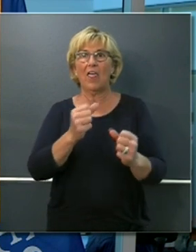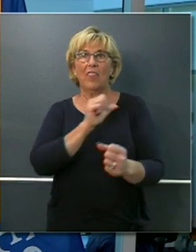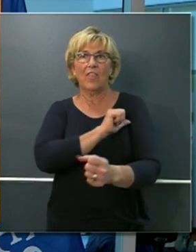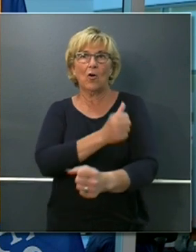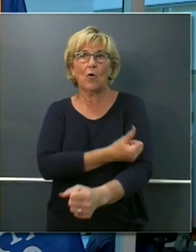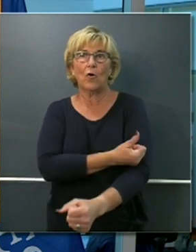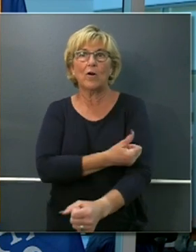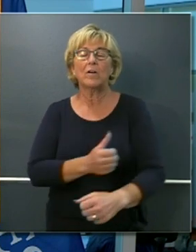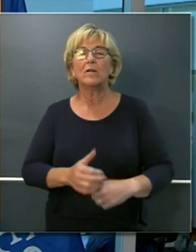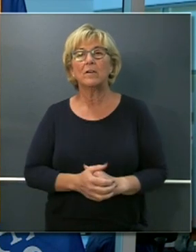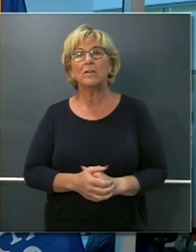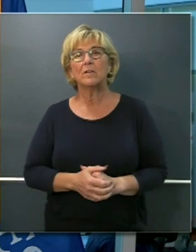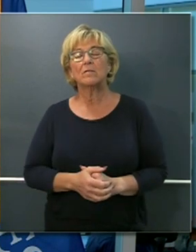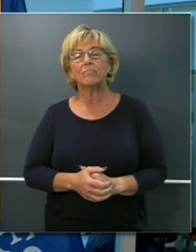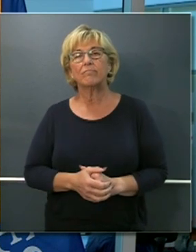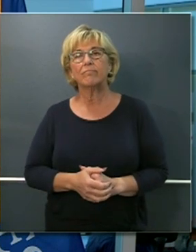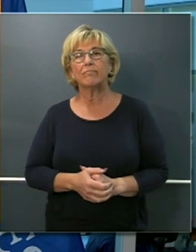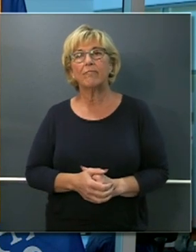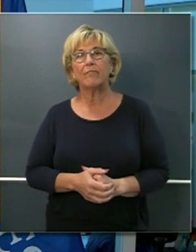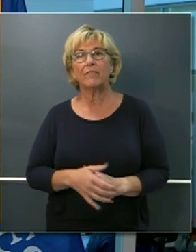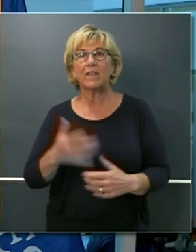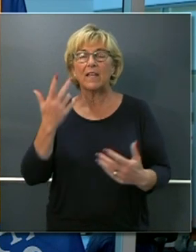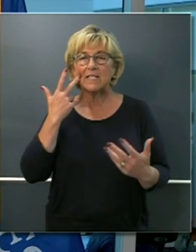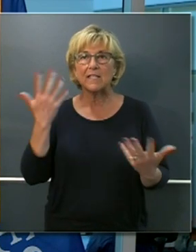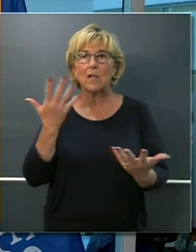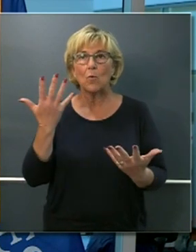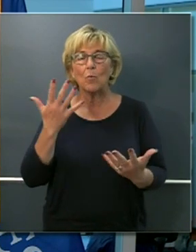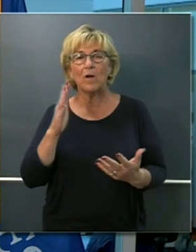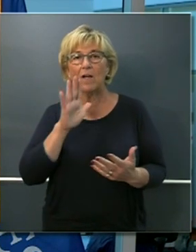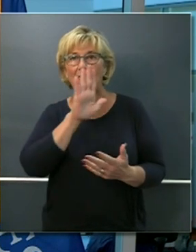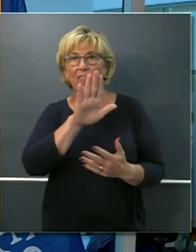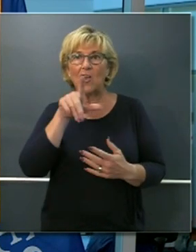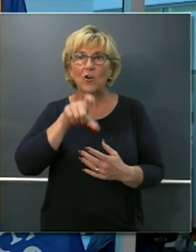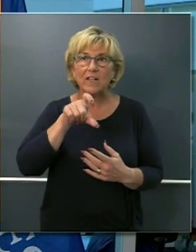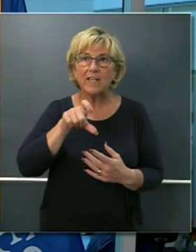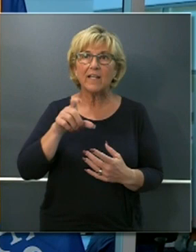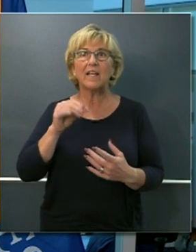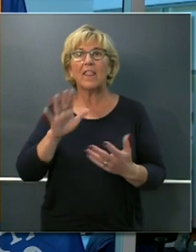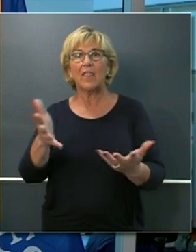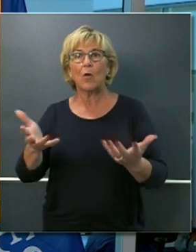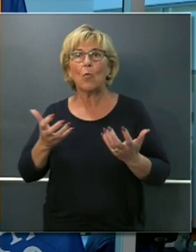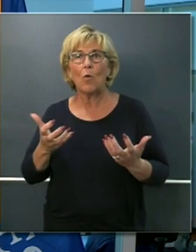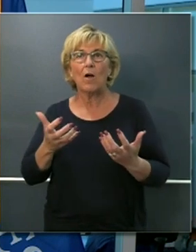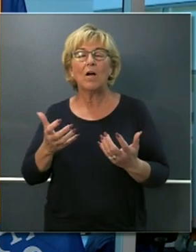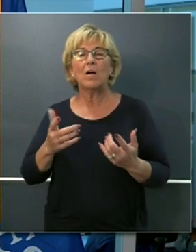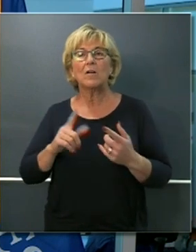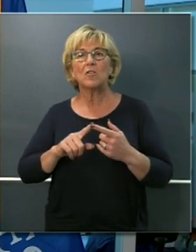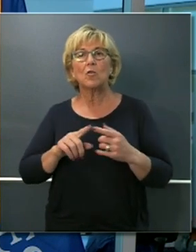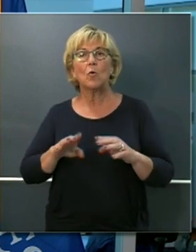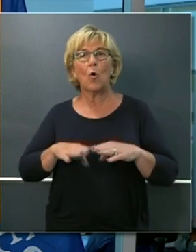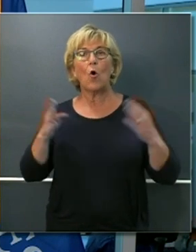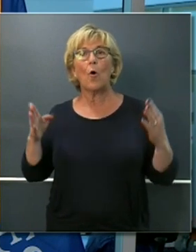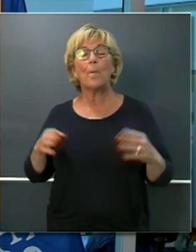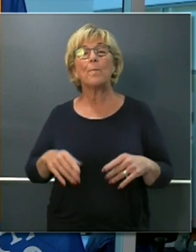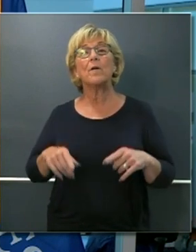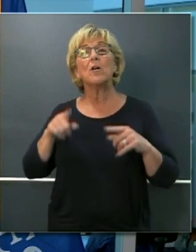REGIONAL VARIATIONS, WHICH I NOW ALSO HAS BEEN A HOT TOPIC OF DISCUSSION IS THE STATE PUBLIC HEALTH OFFICER I AM IN